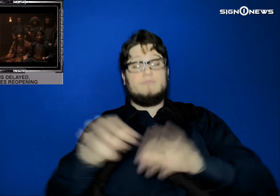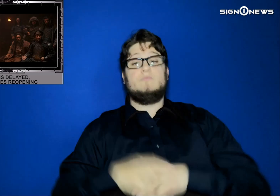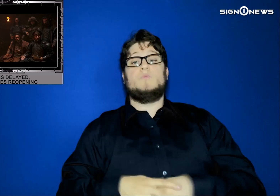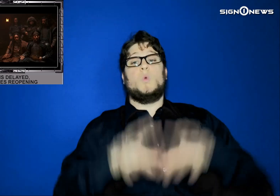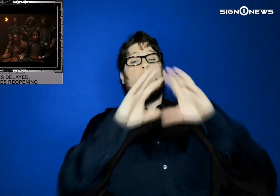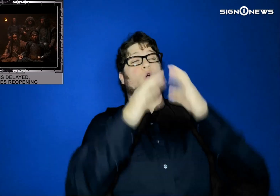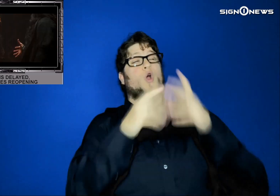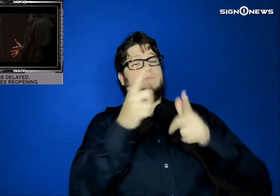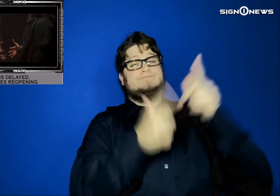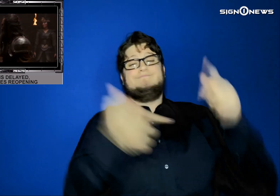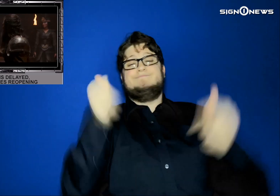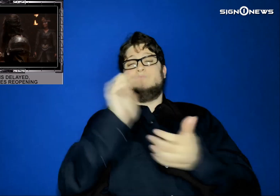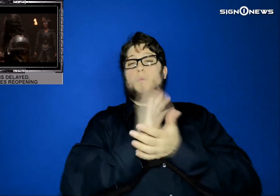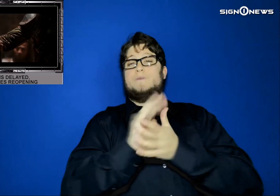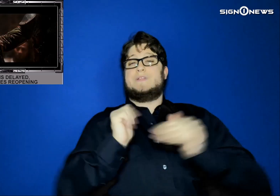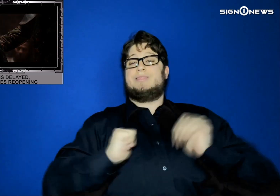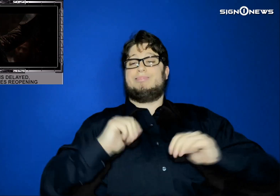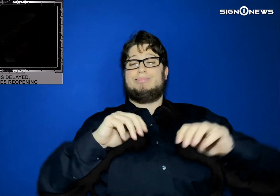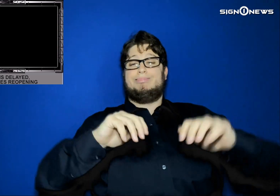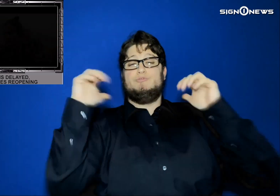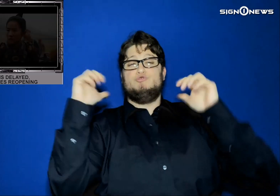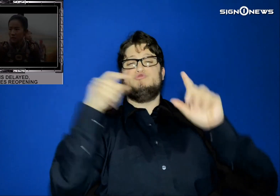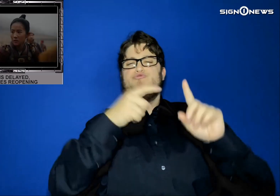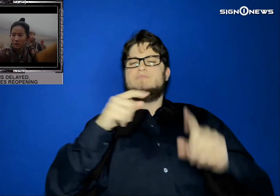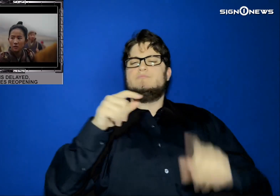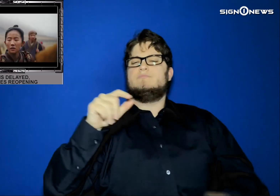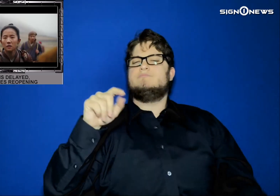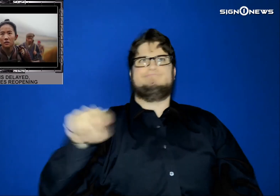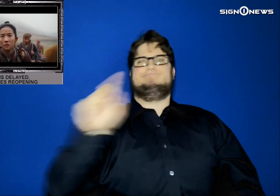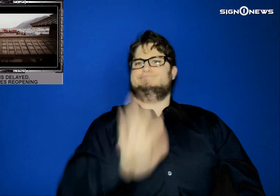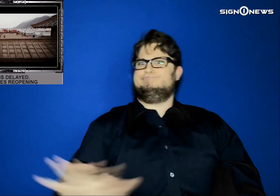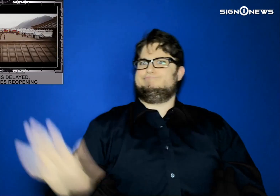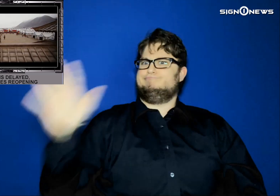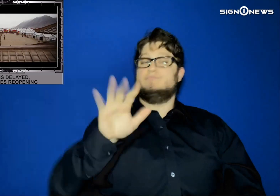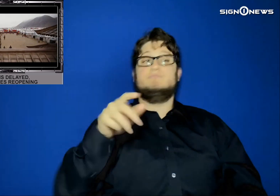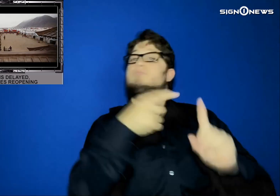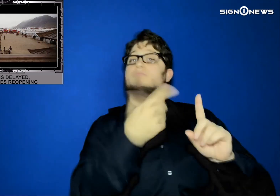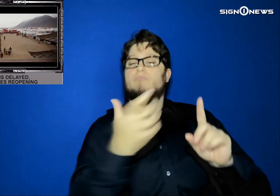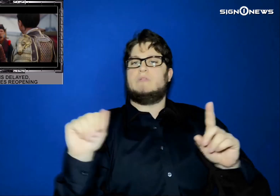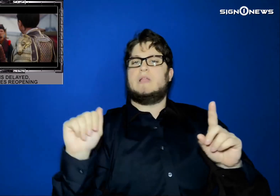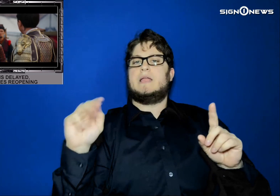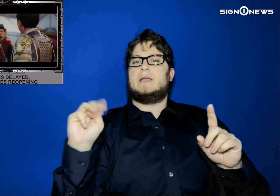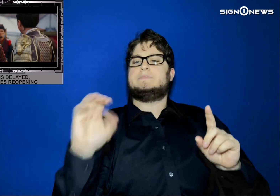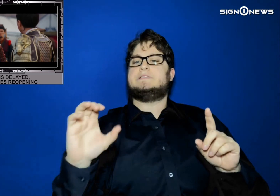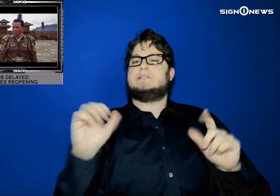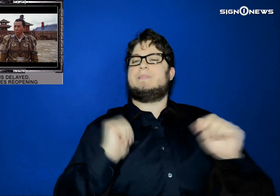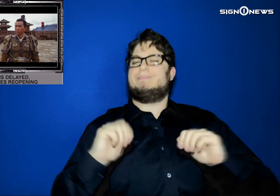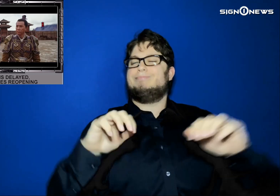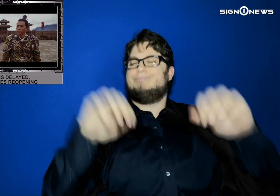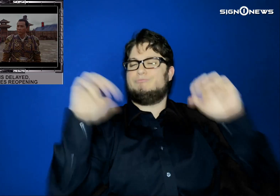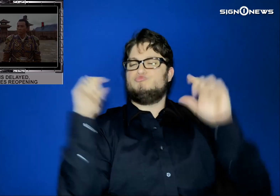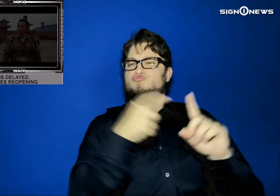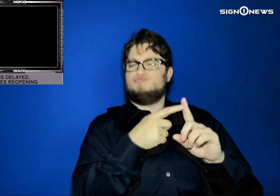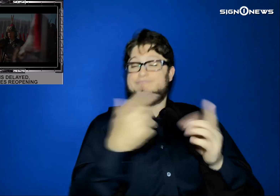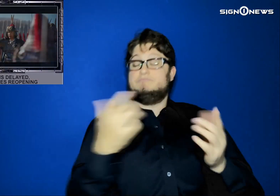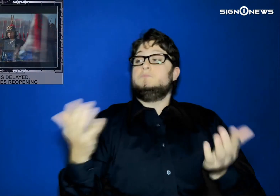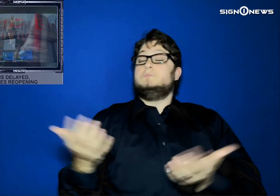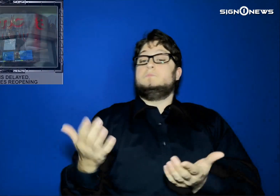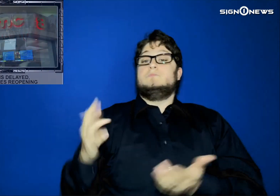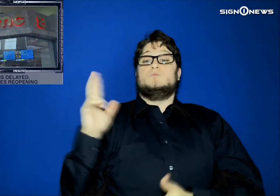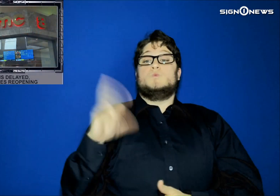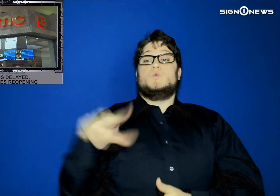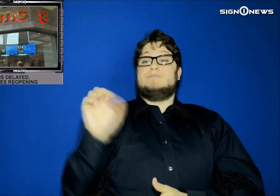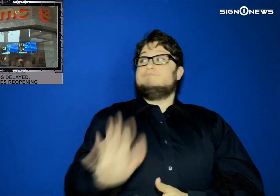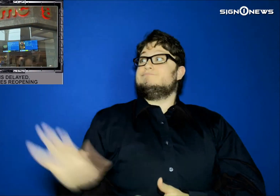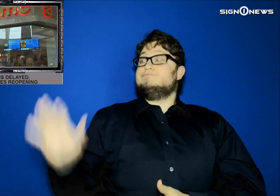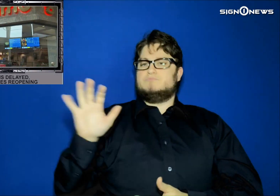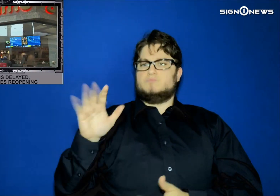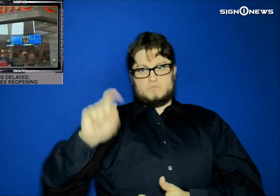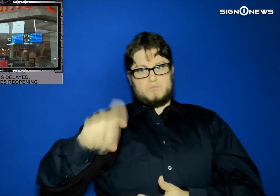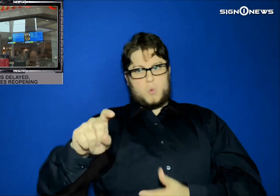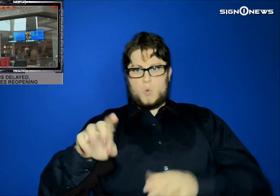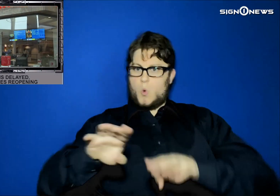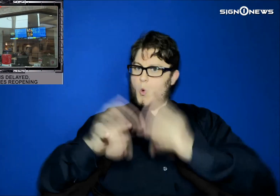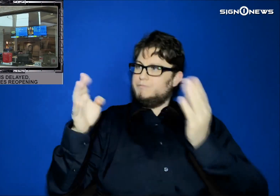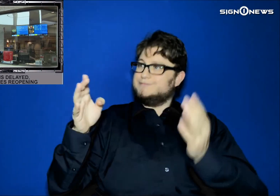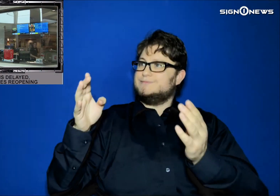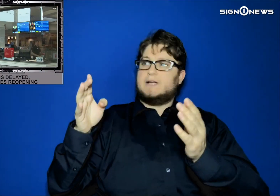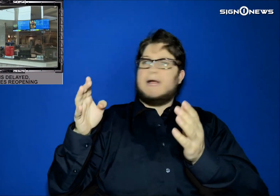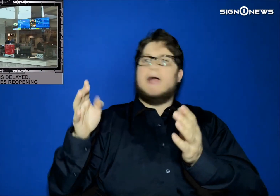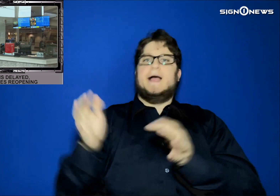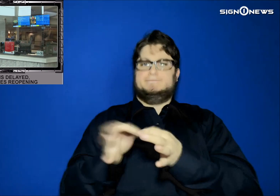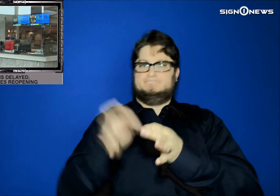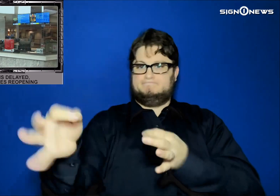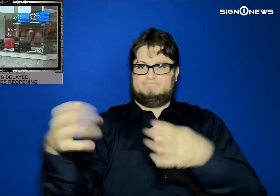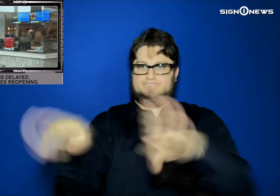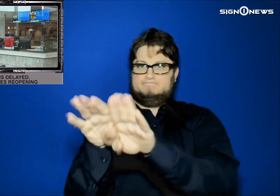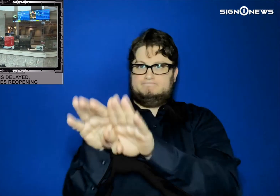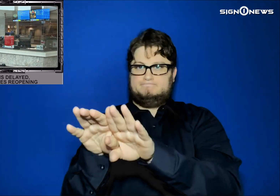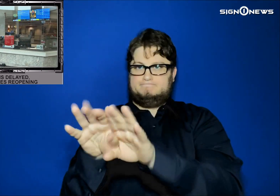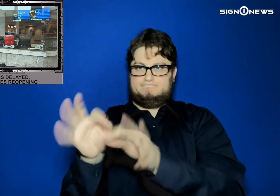Meanwhile the world's biggest movie-theater chain AMC Theaters is delaying its opening